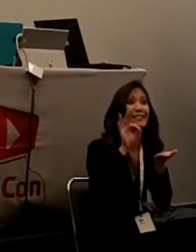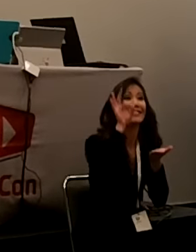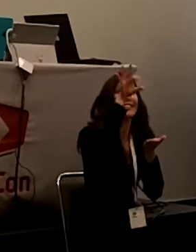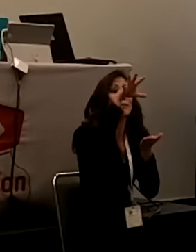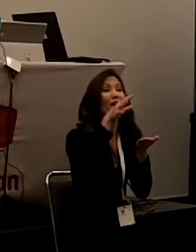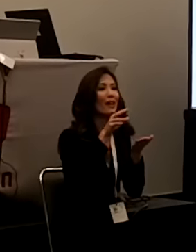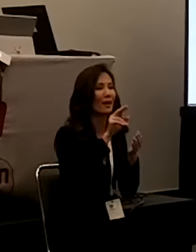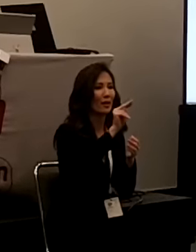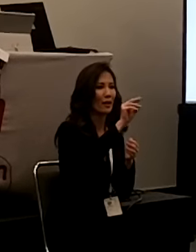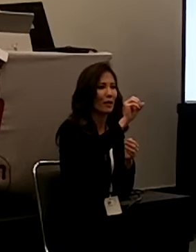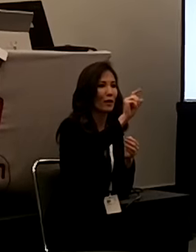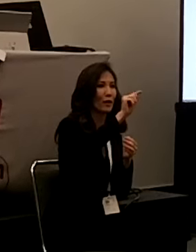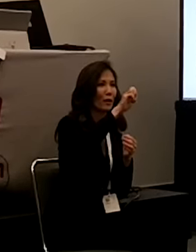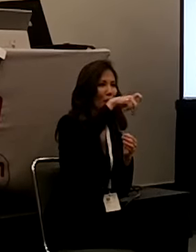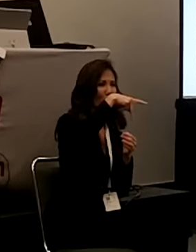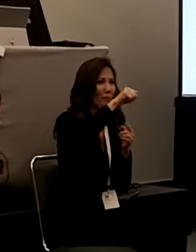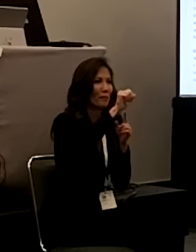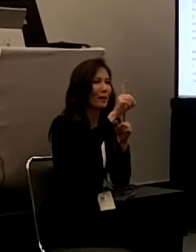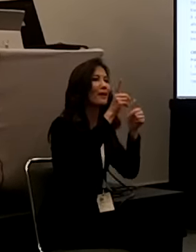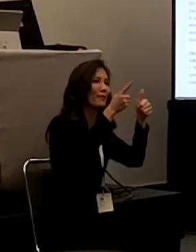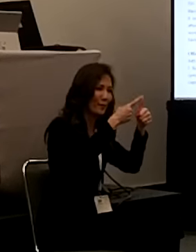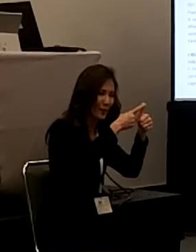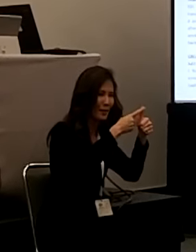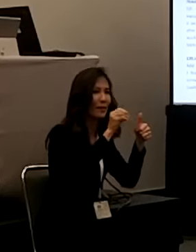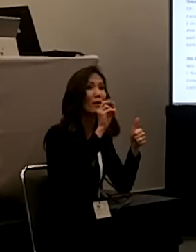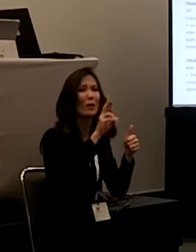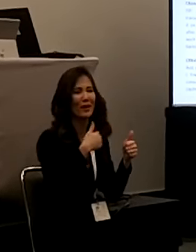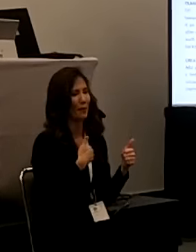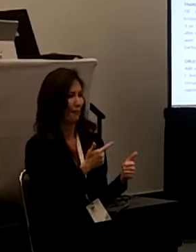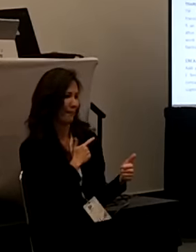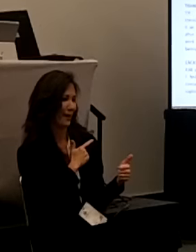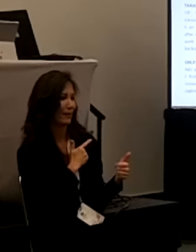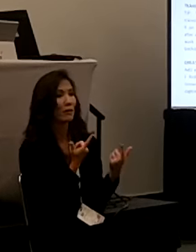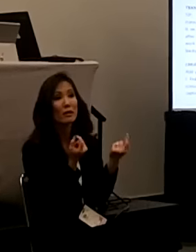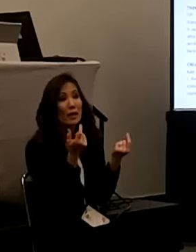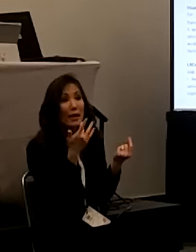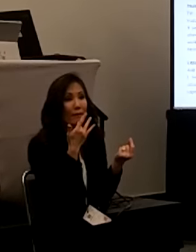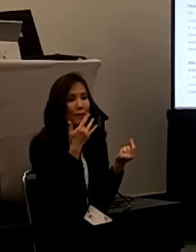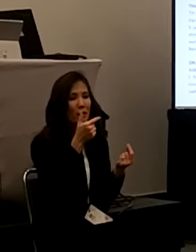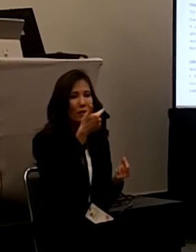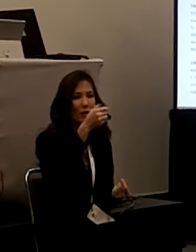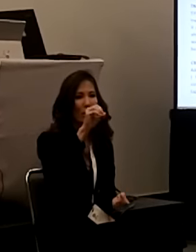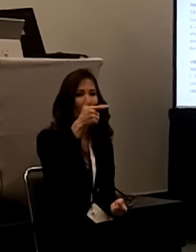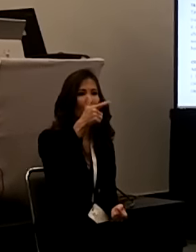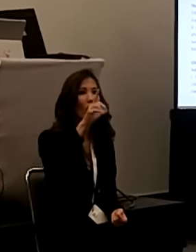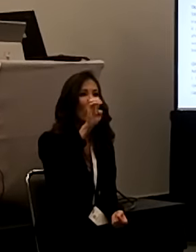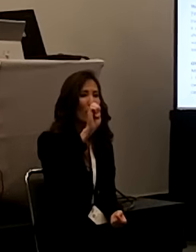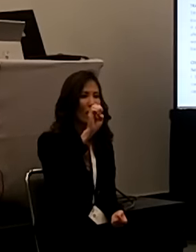or my personal favorite, because I'm lazy, is if you go to a Google doc. You know, you've got the Google Drive, the Google Doc,